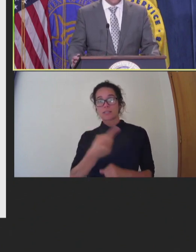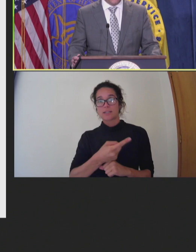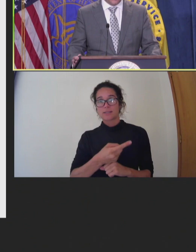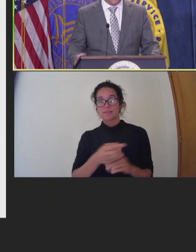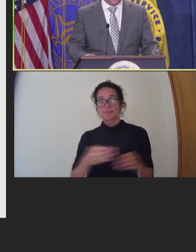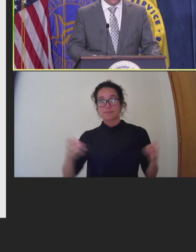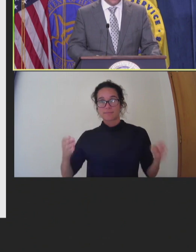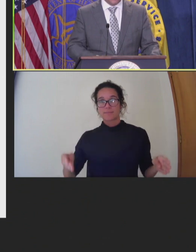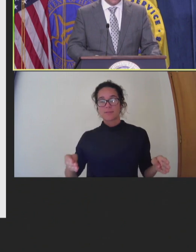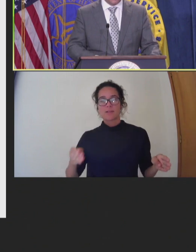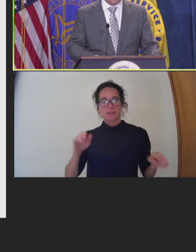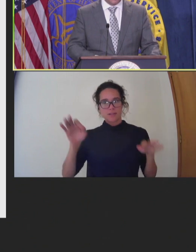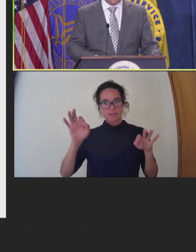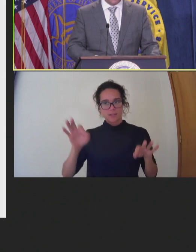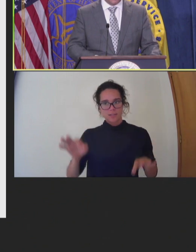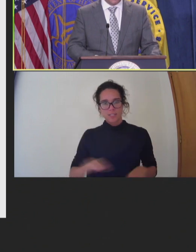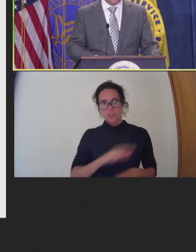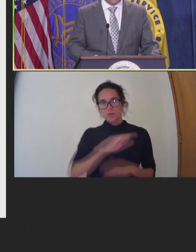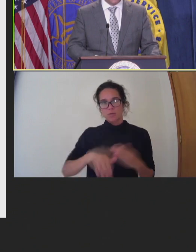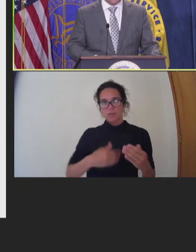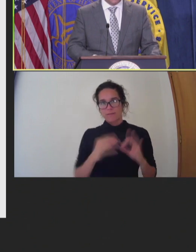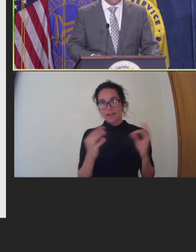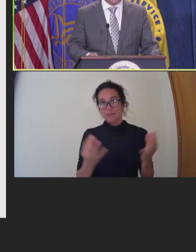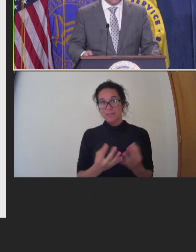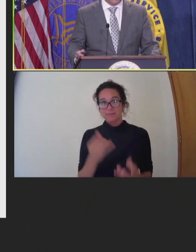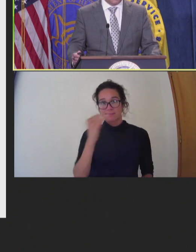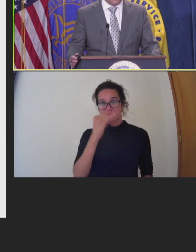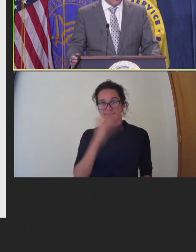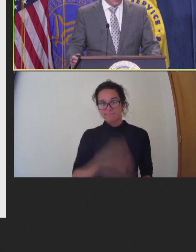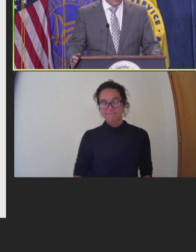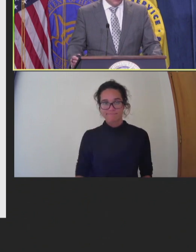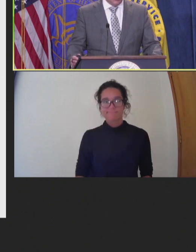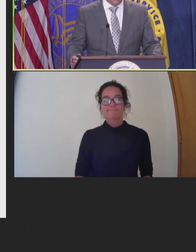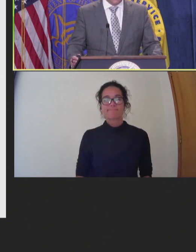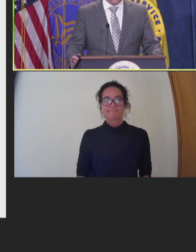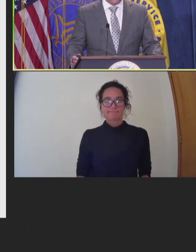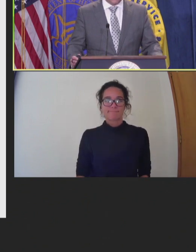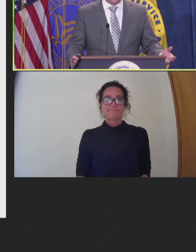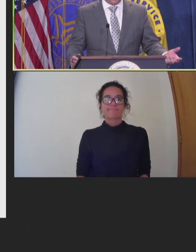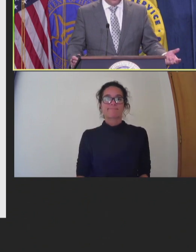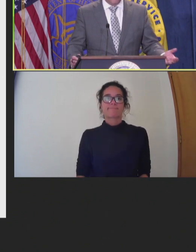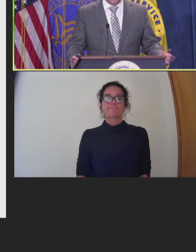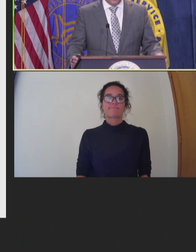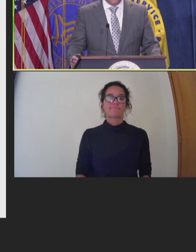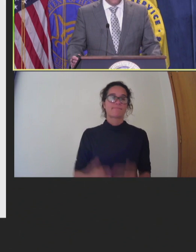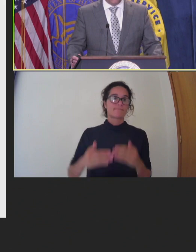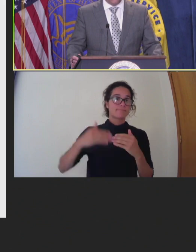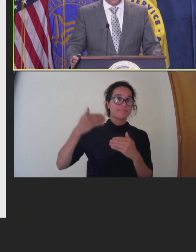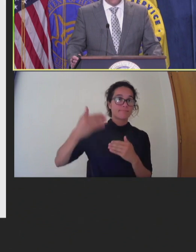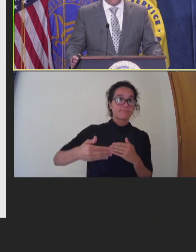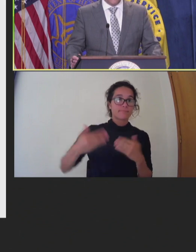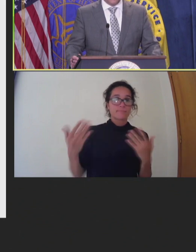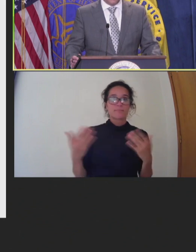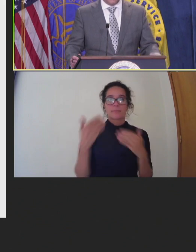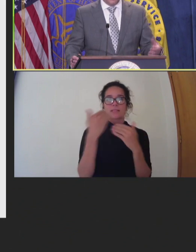given to the families. So, the next part is limiting future exposures. The -- I can't